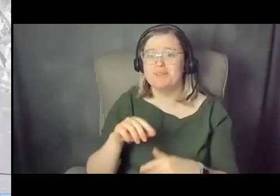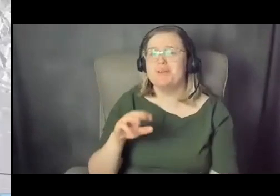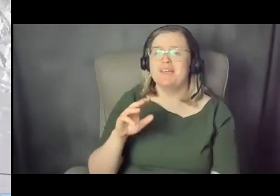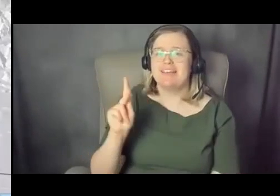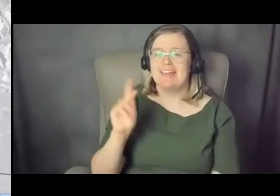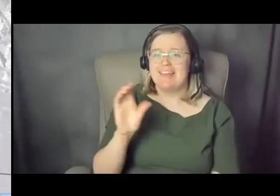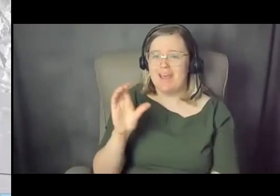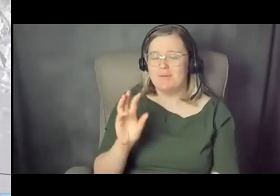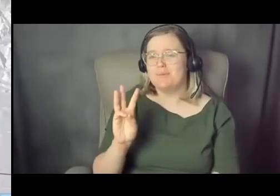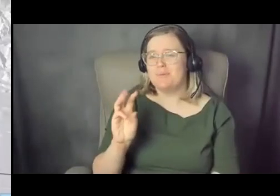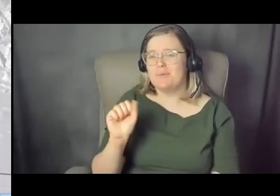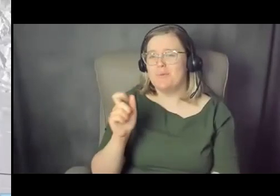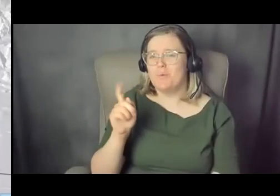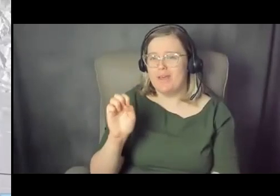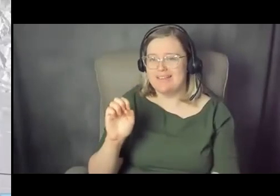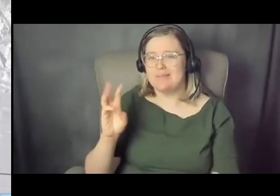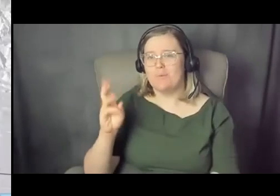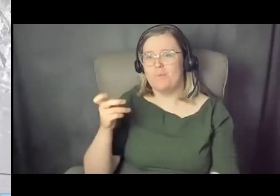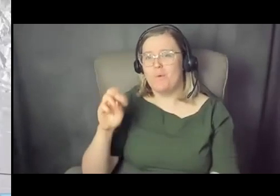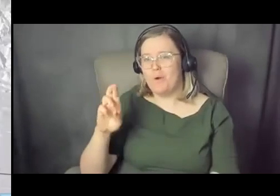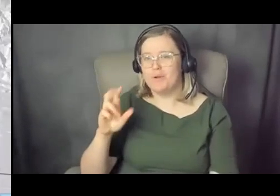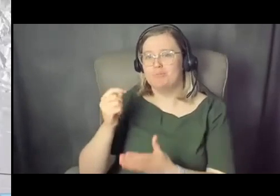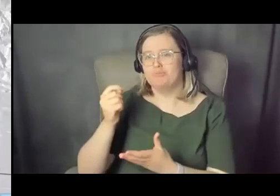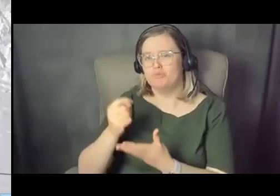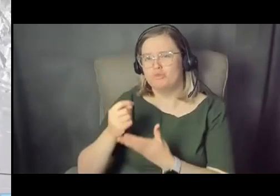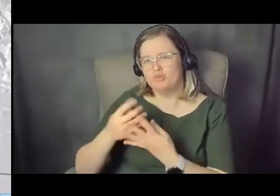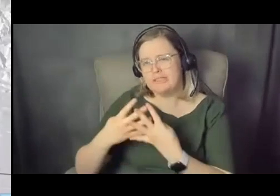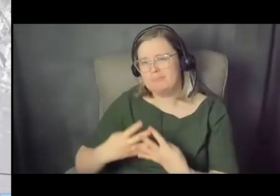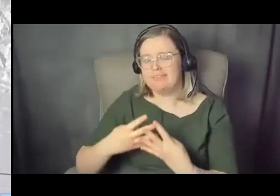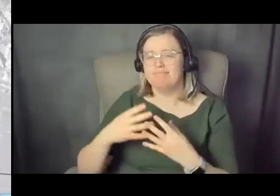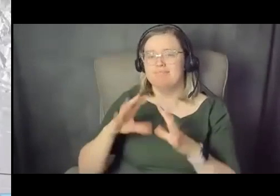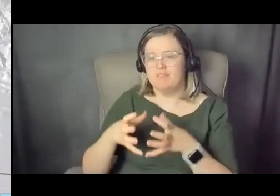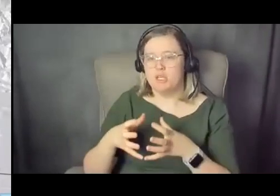wastewater treatment division, you'll probably hear us call it WTD for short.